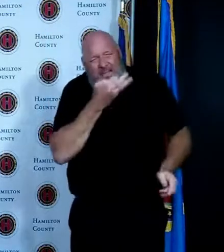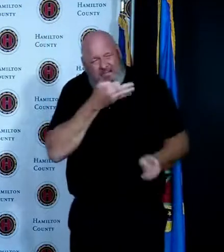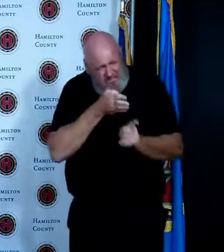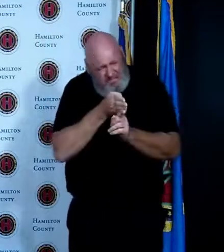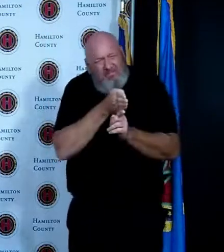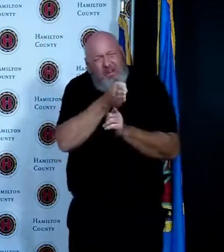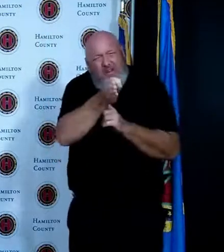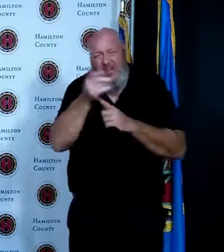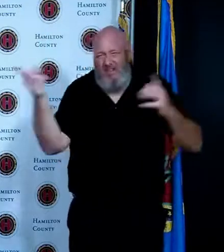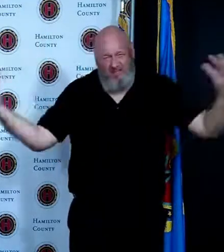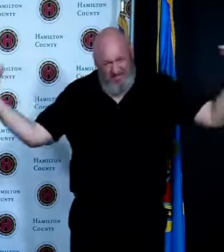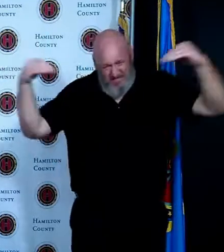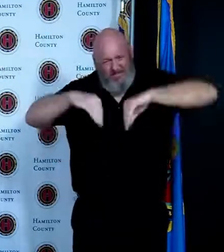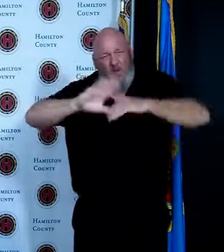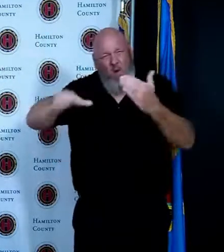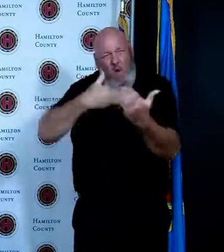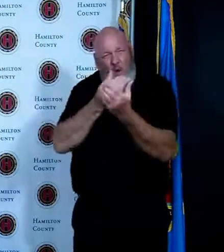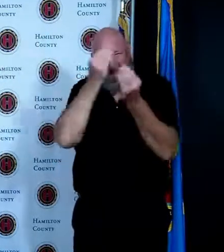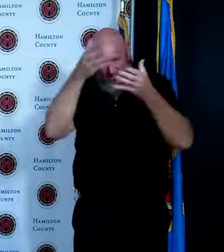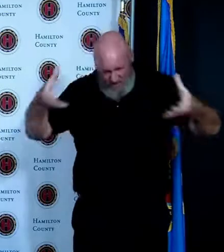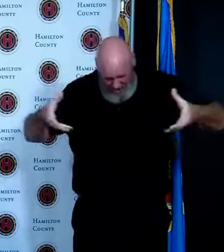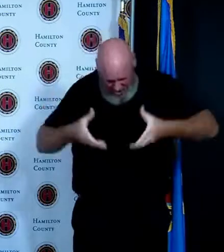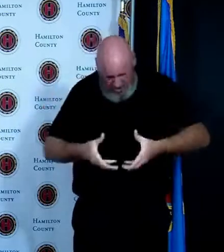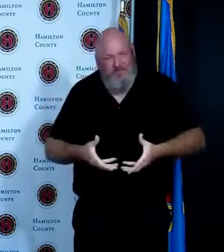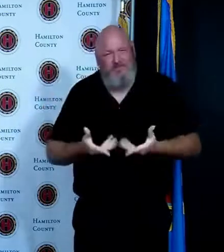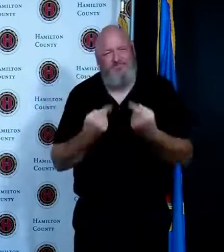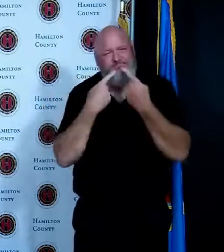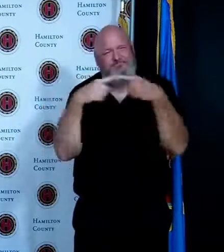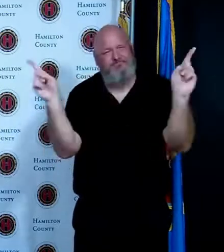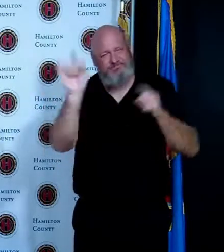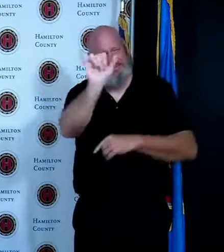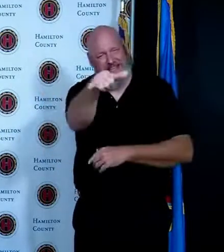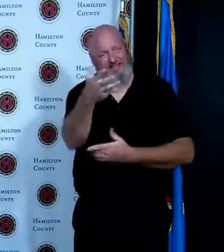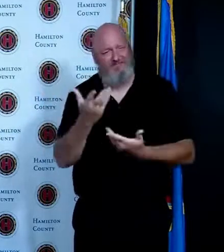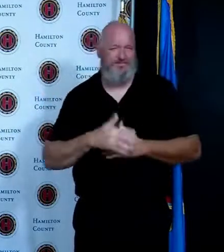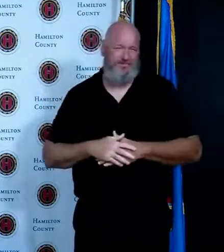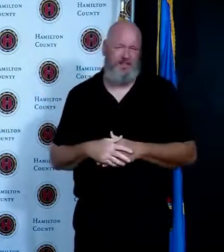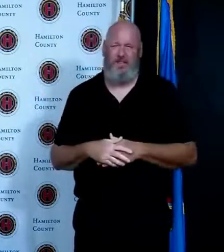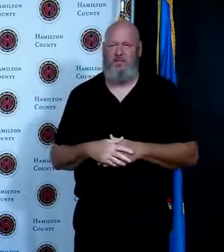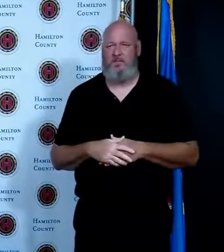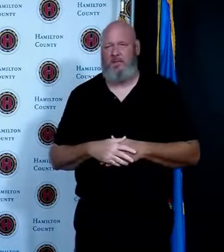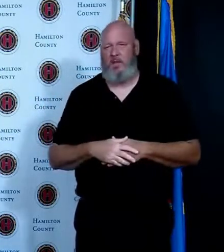the other piece though is that in this community we have seen businesses